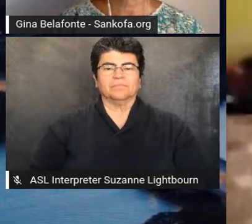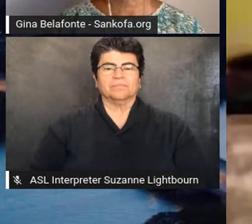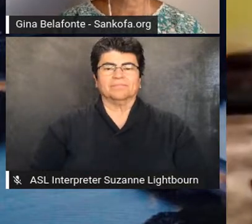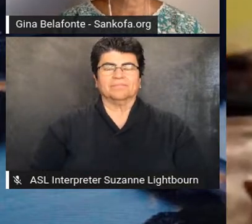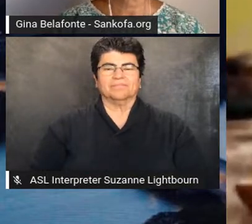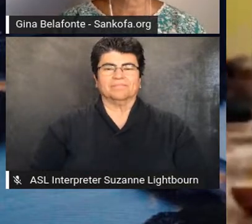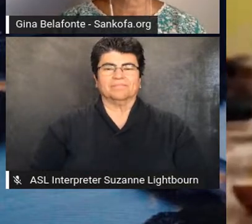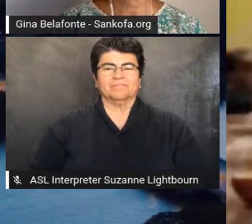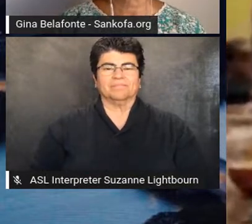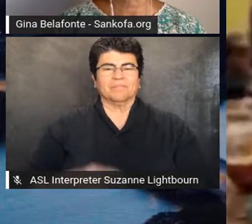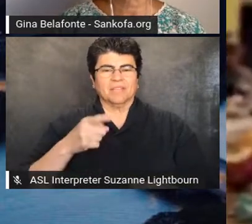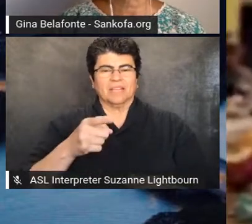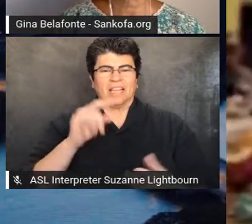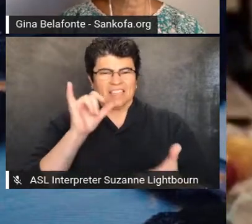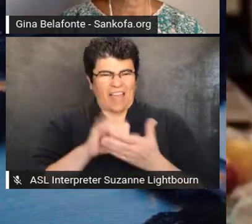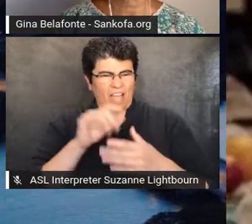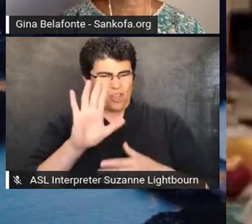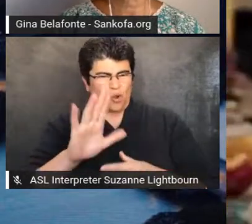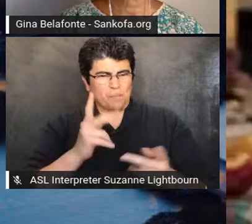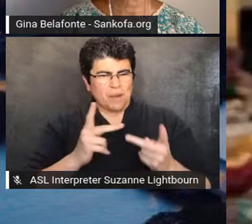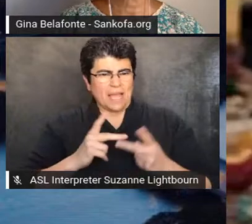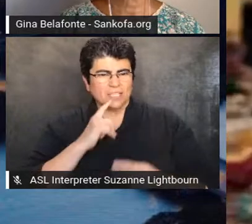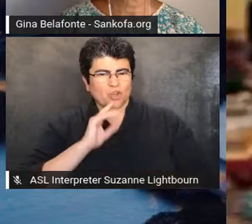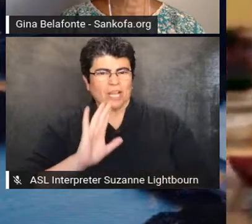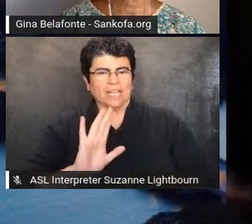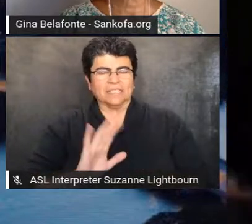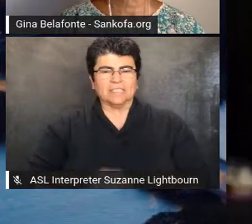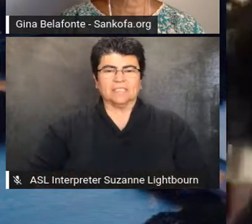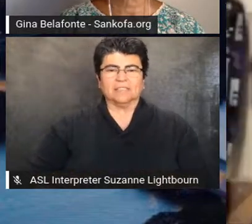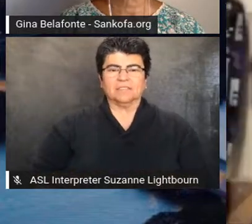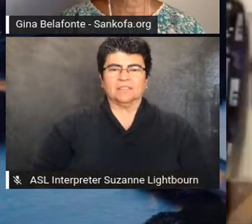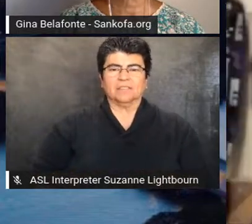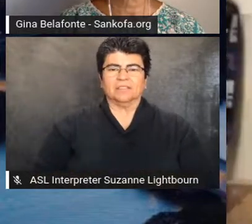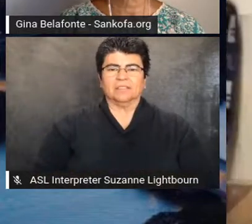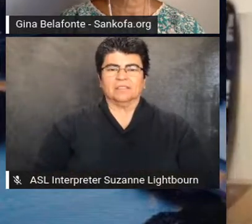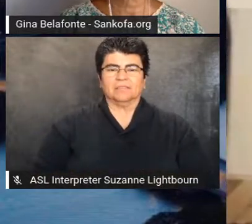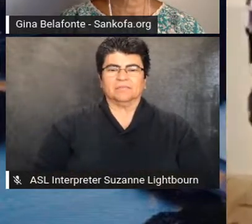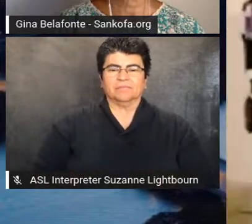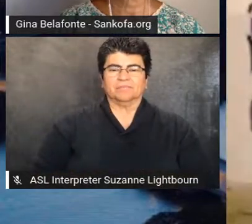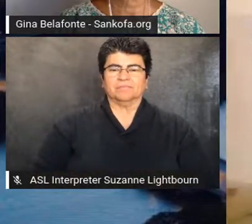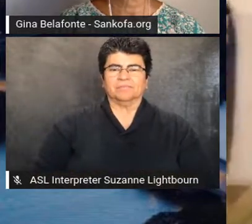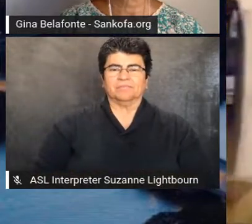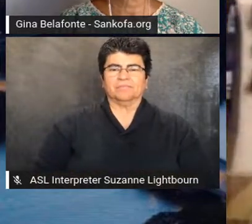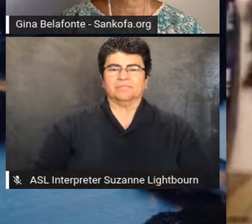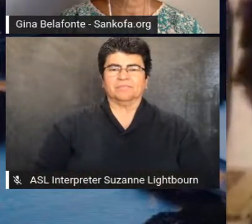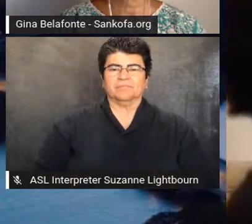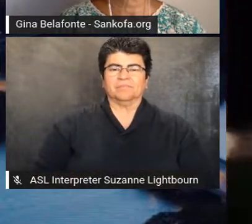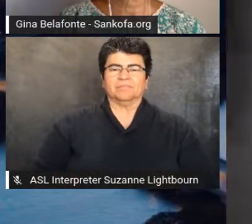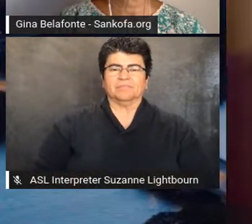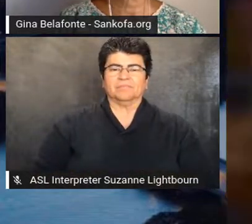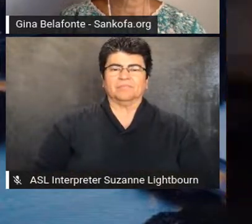Is this your place or his? His, I would never have that Ikea couch.